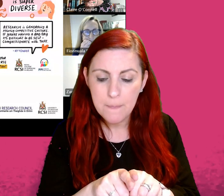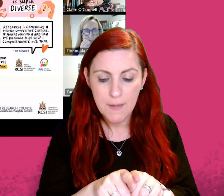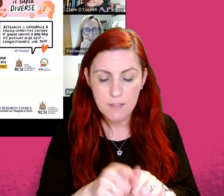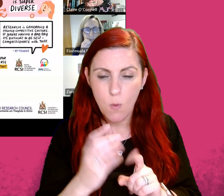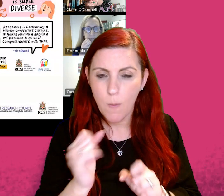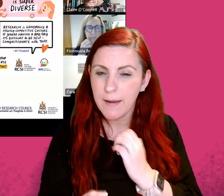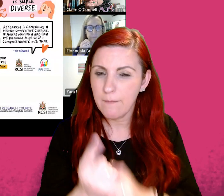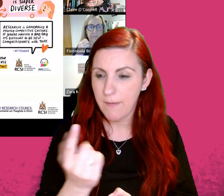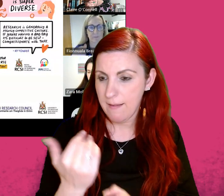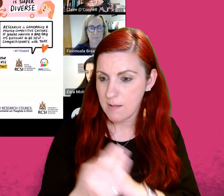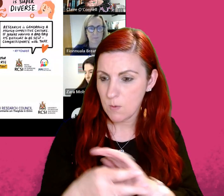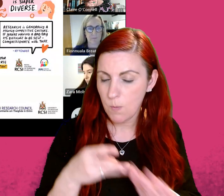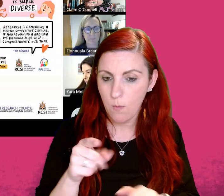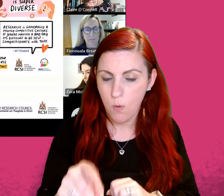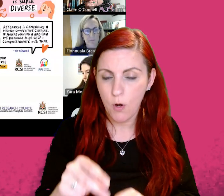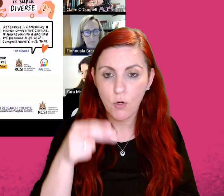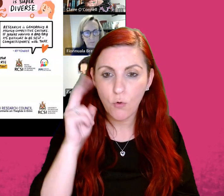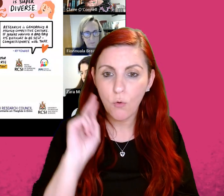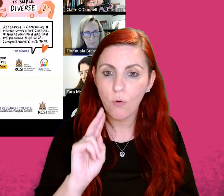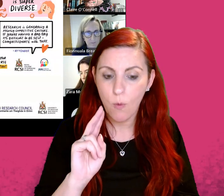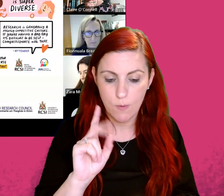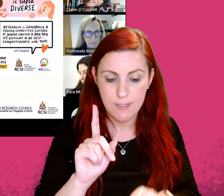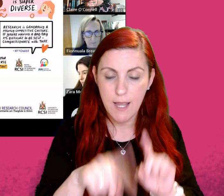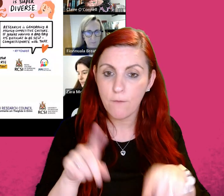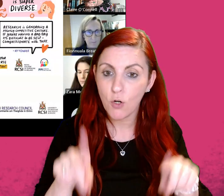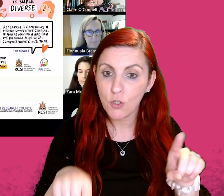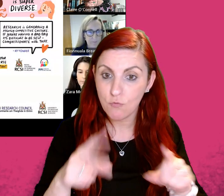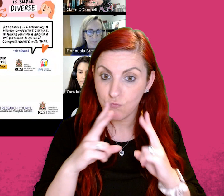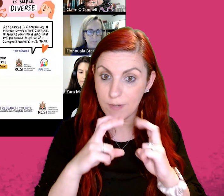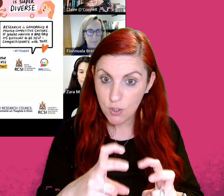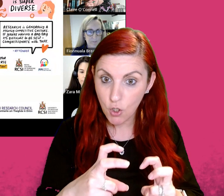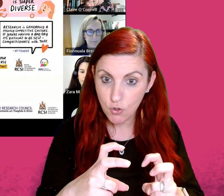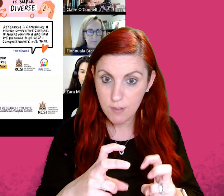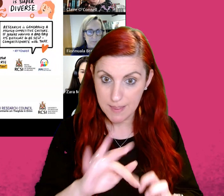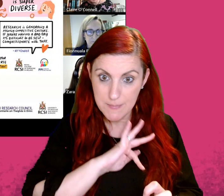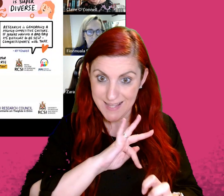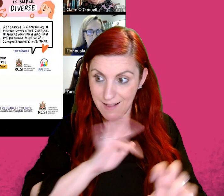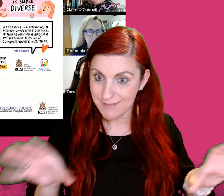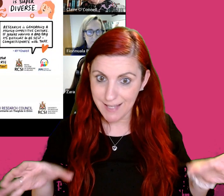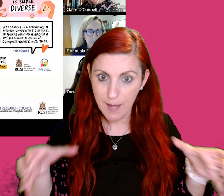where um neurod Divergent researcher came together and helped us figure out what recommendations to